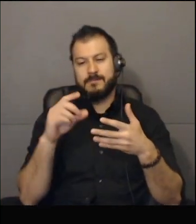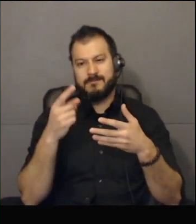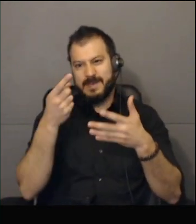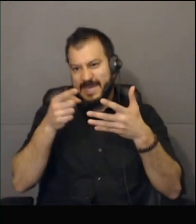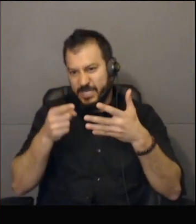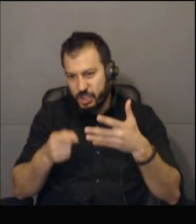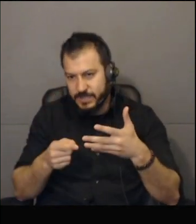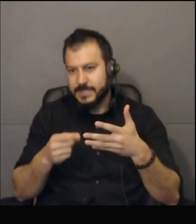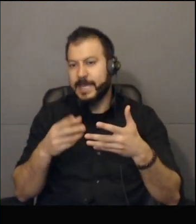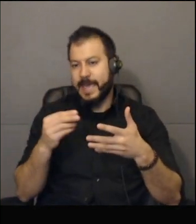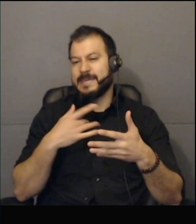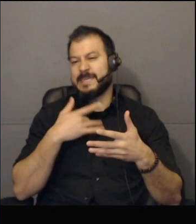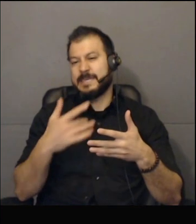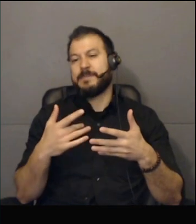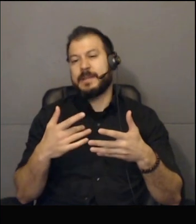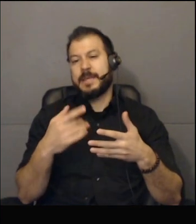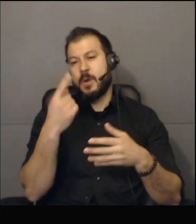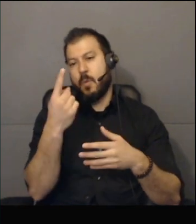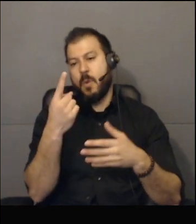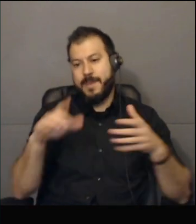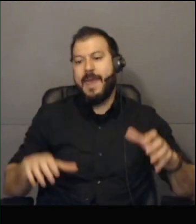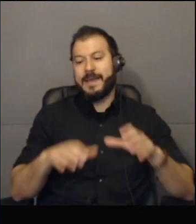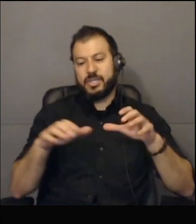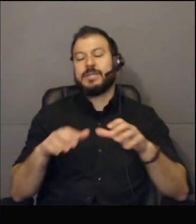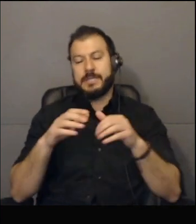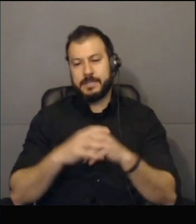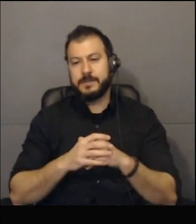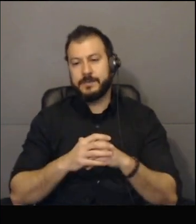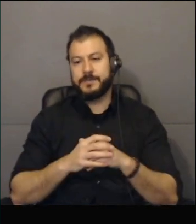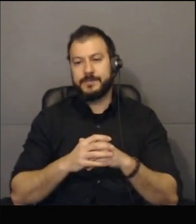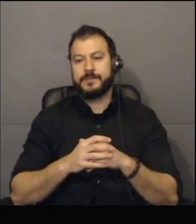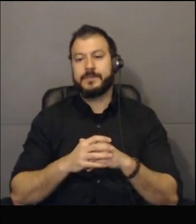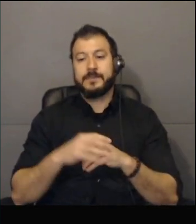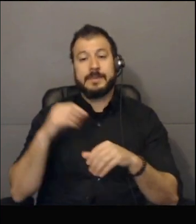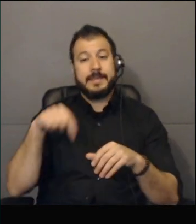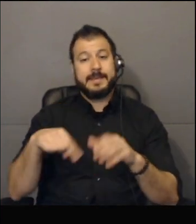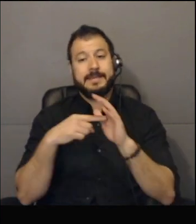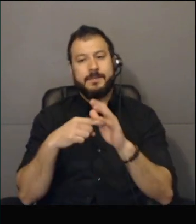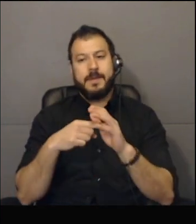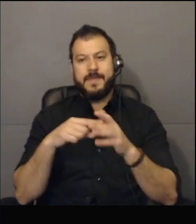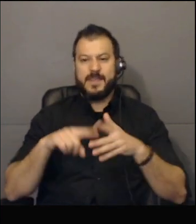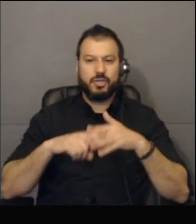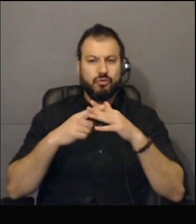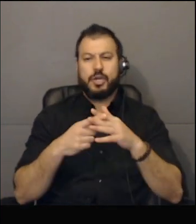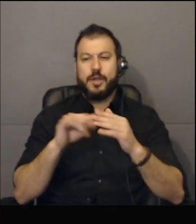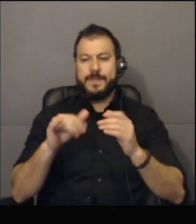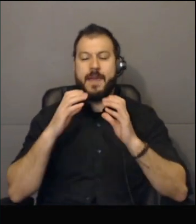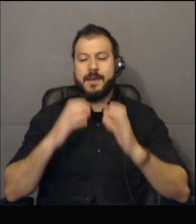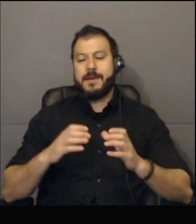typically at least one action. In this demonstration, the trigger is the custom event from